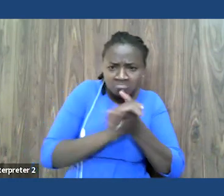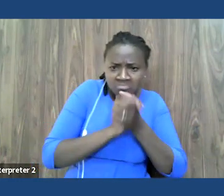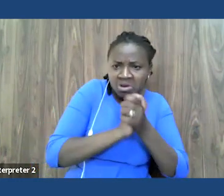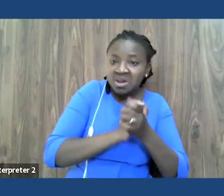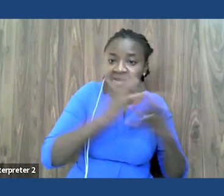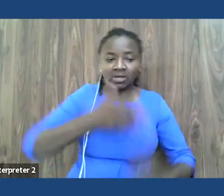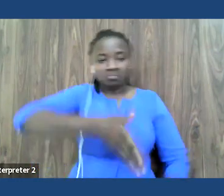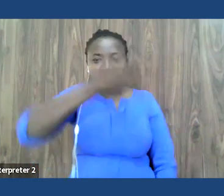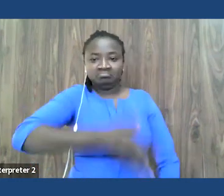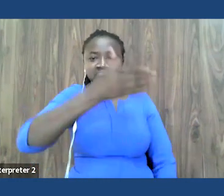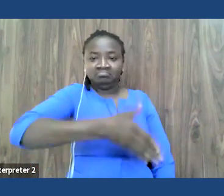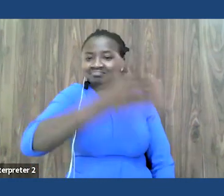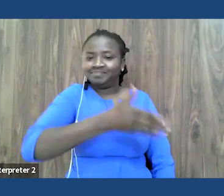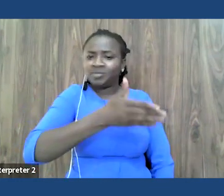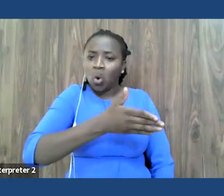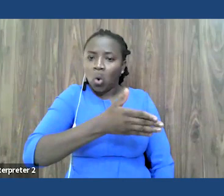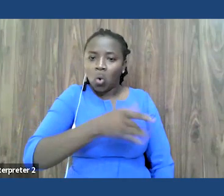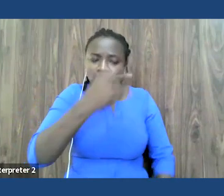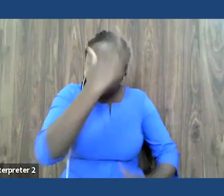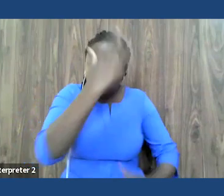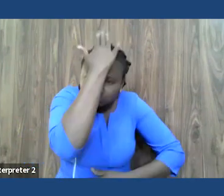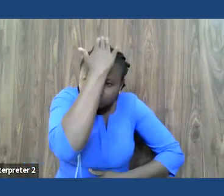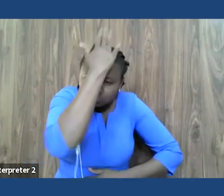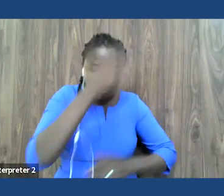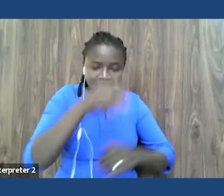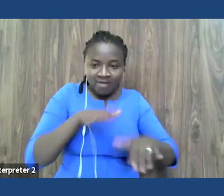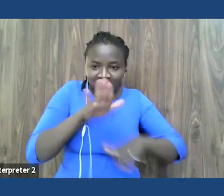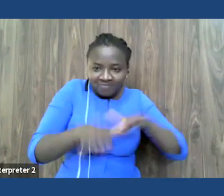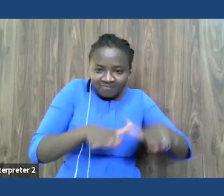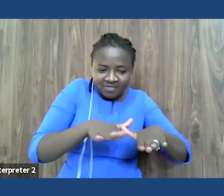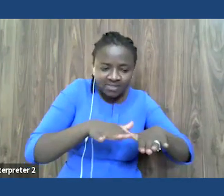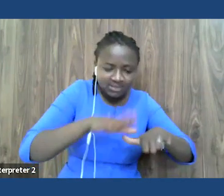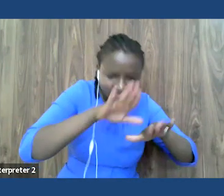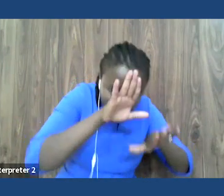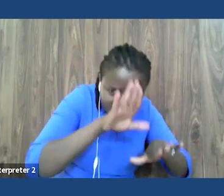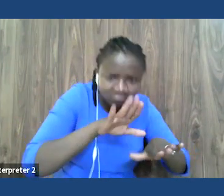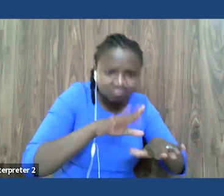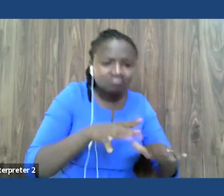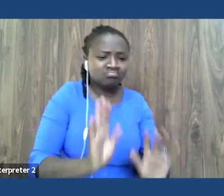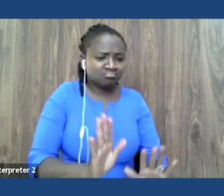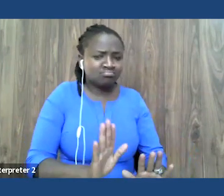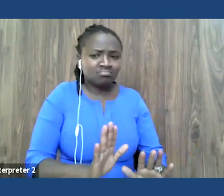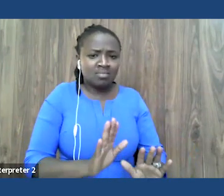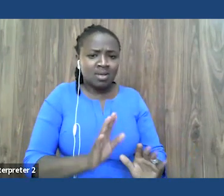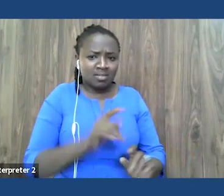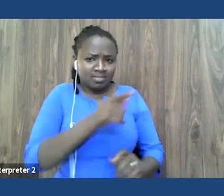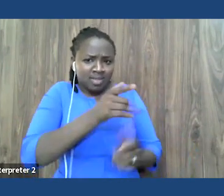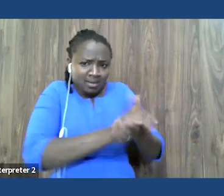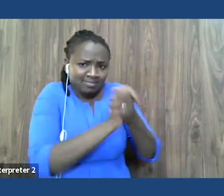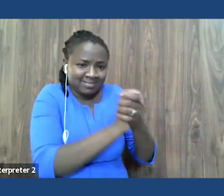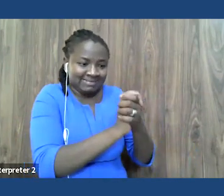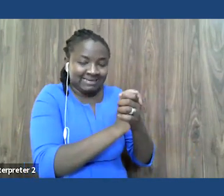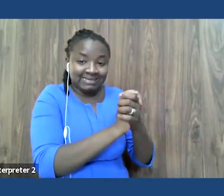they would not take my house if my husband died. They would not mean that I had the right to vote.